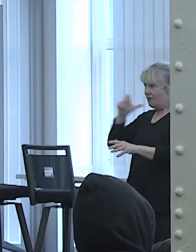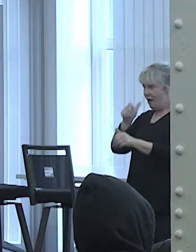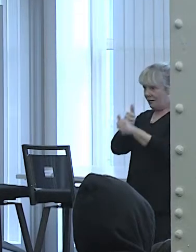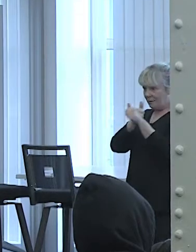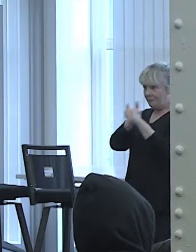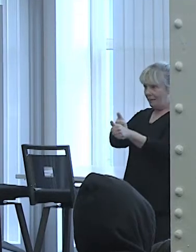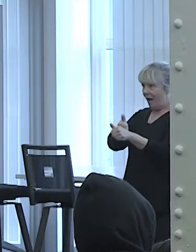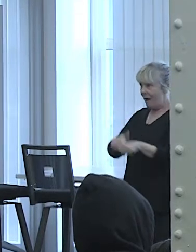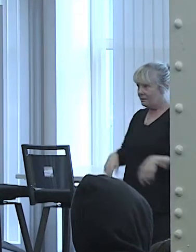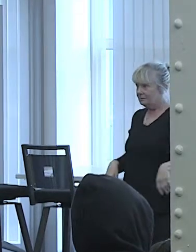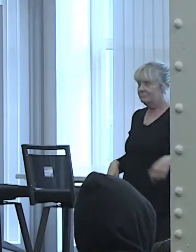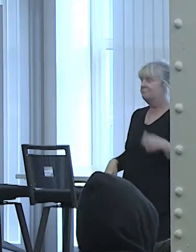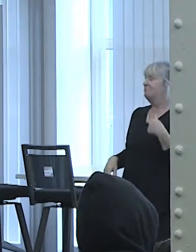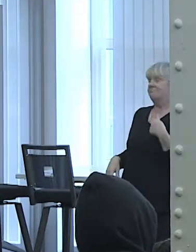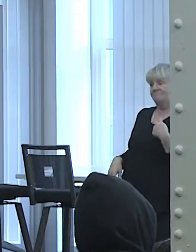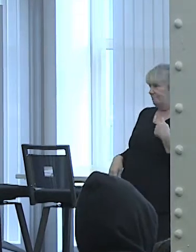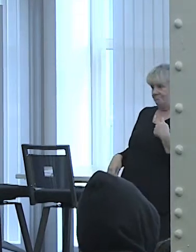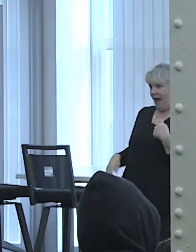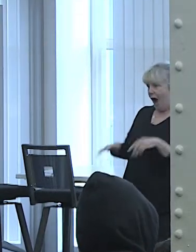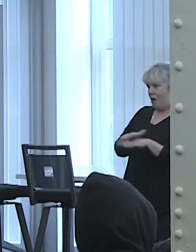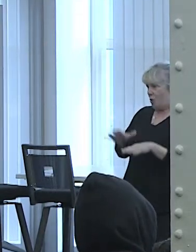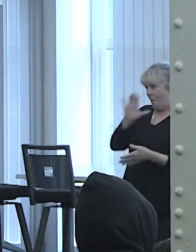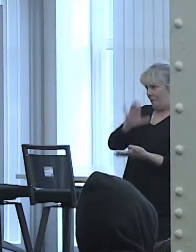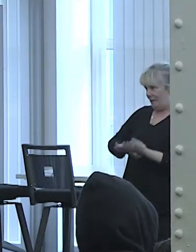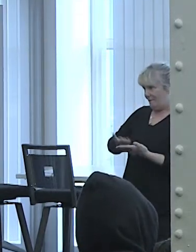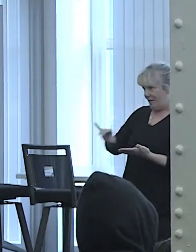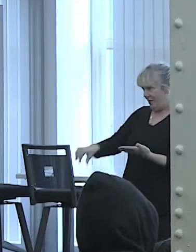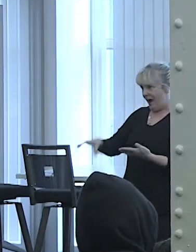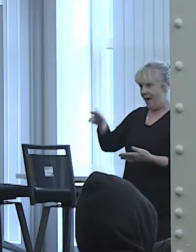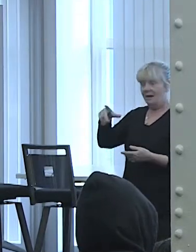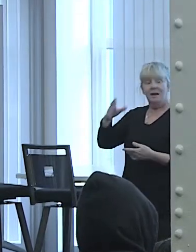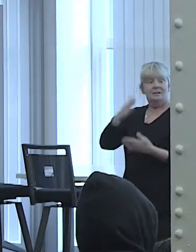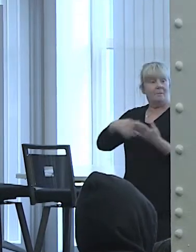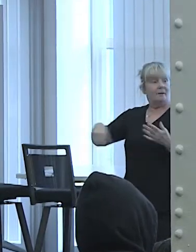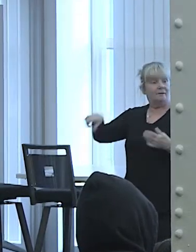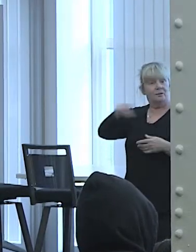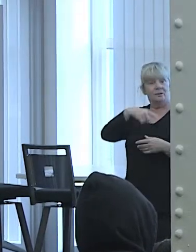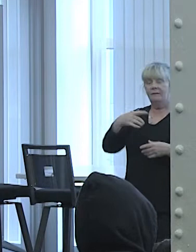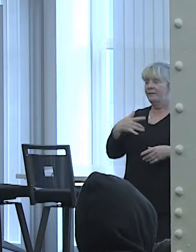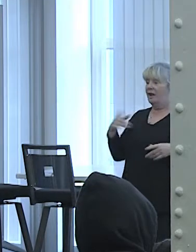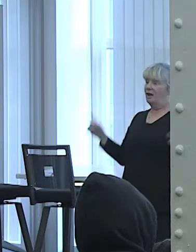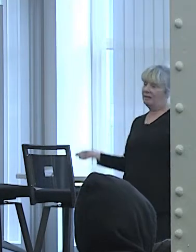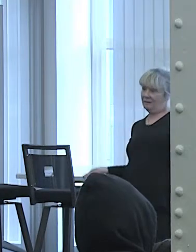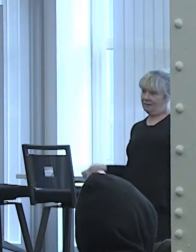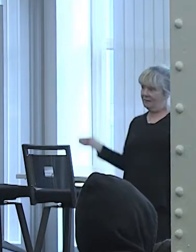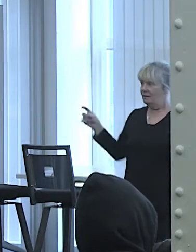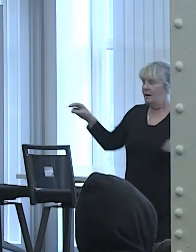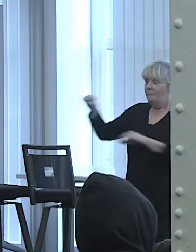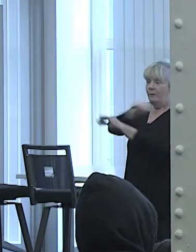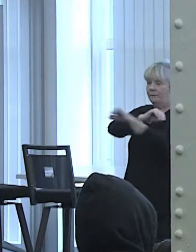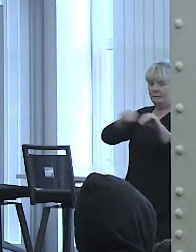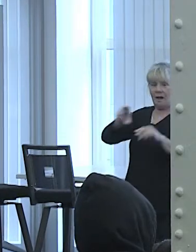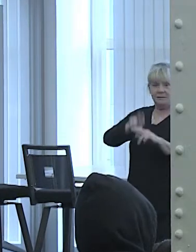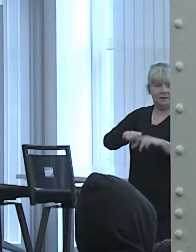I don't believe in that, so please feel free, as some of you already are, to move around the room, to sit on the floor, to come in and out.